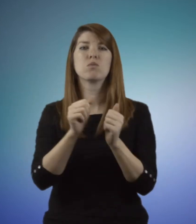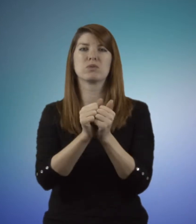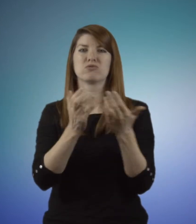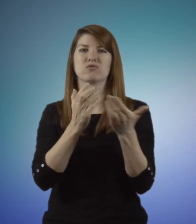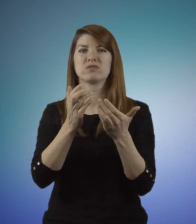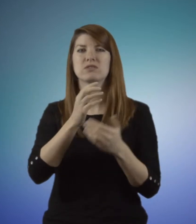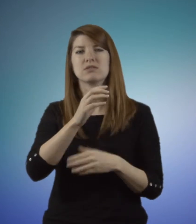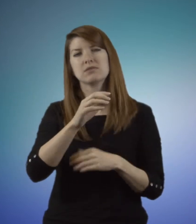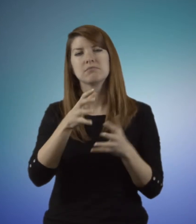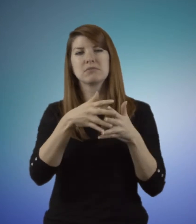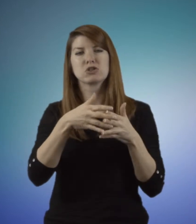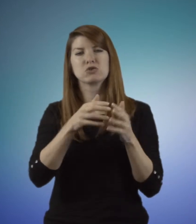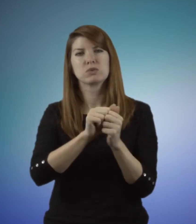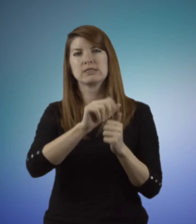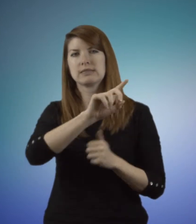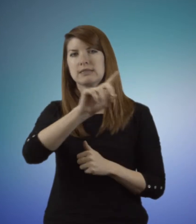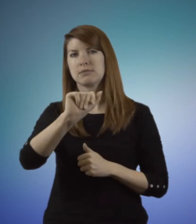under the Americans with Disabilities Act.